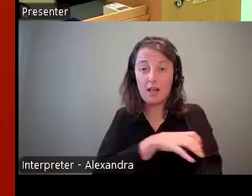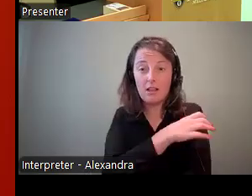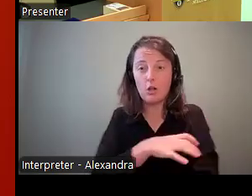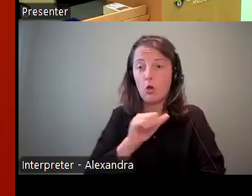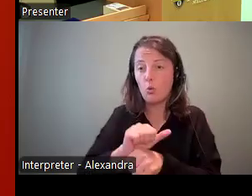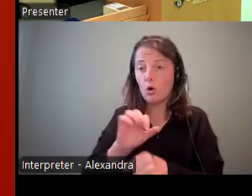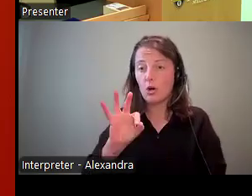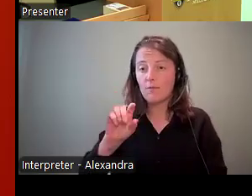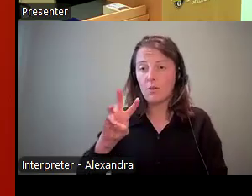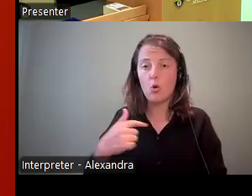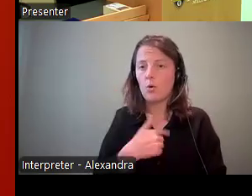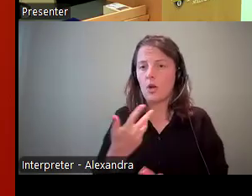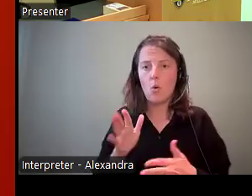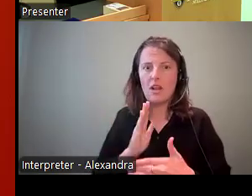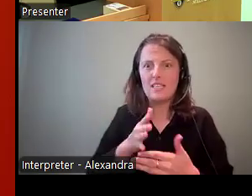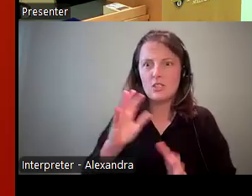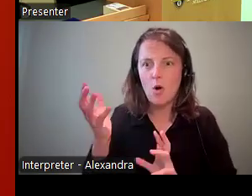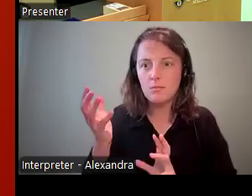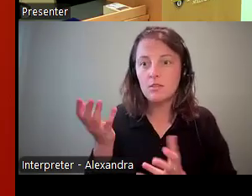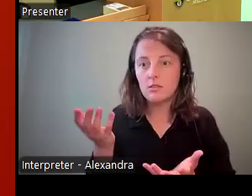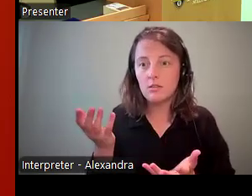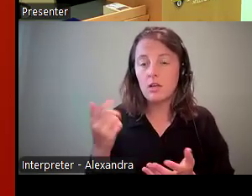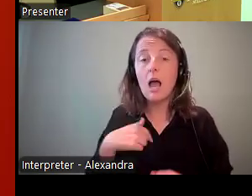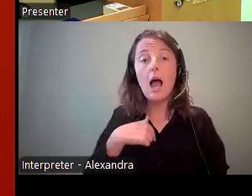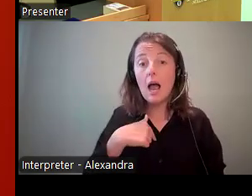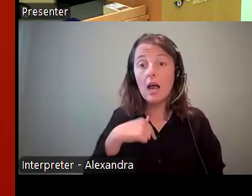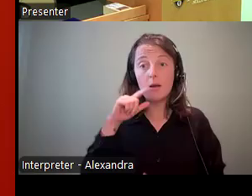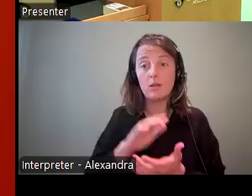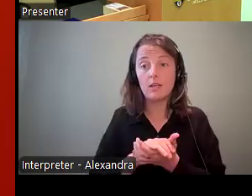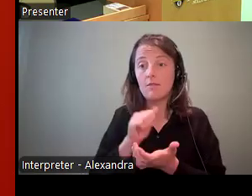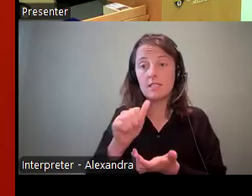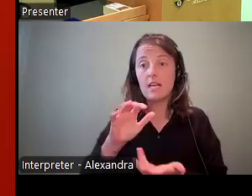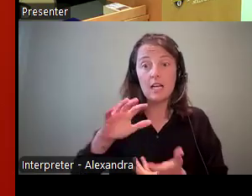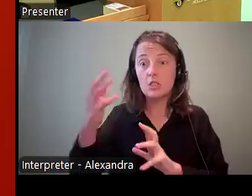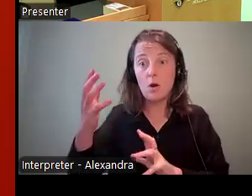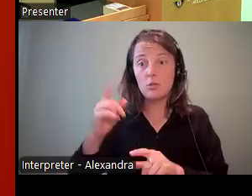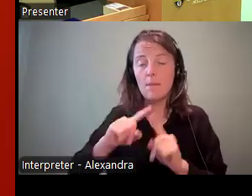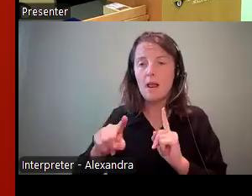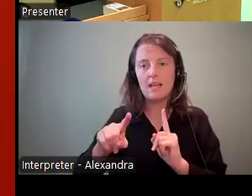that it's not a disruption to clinical workflow, but it is critical to clinical workflow. And then